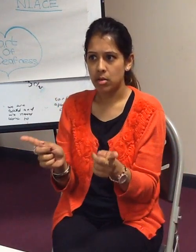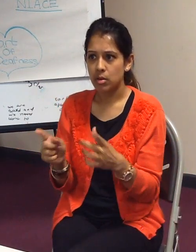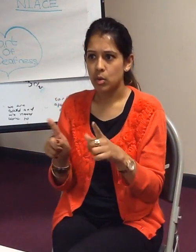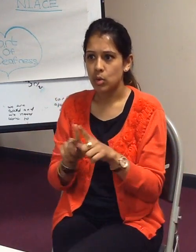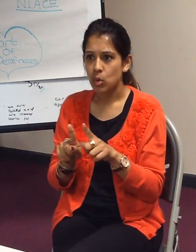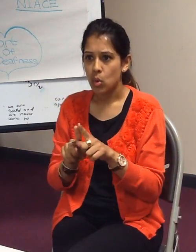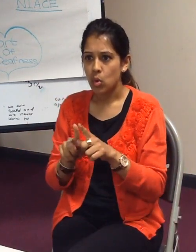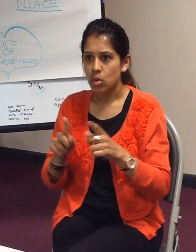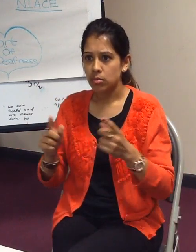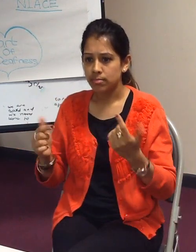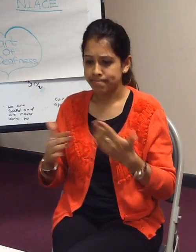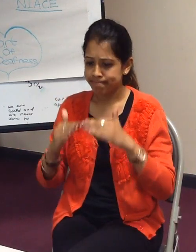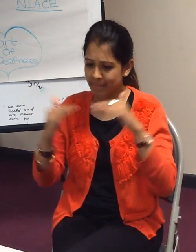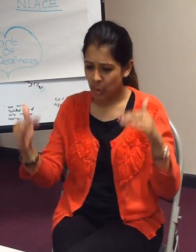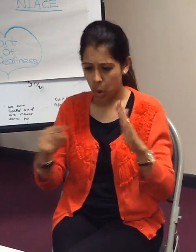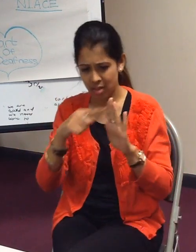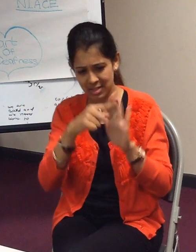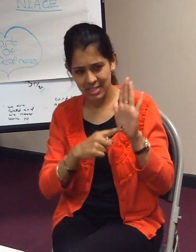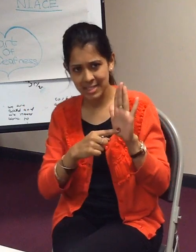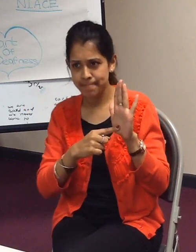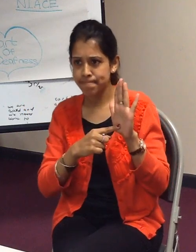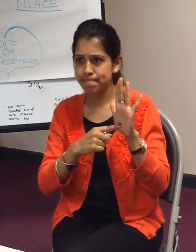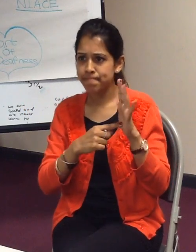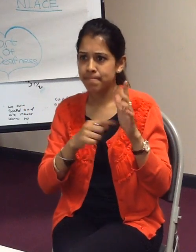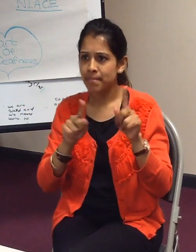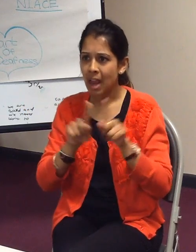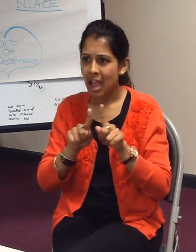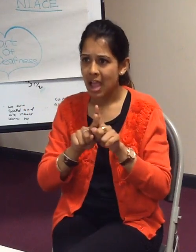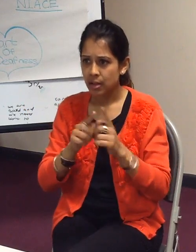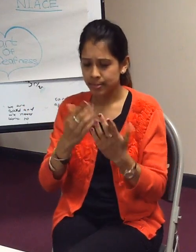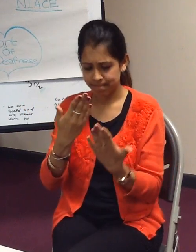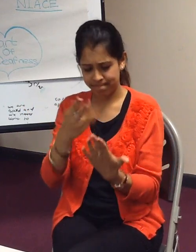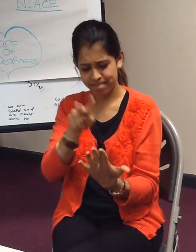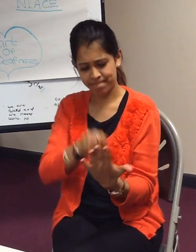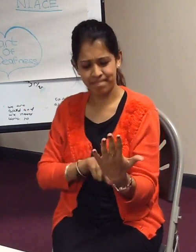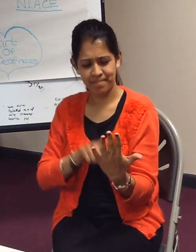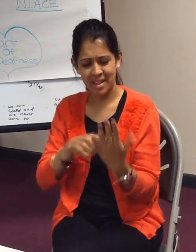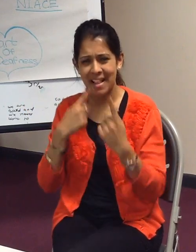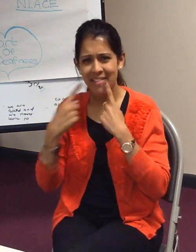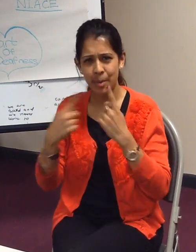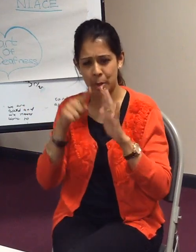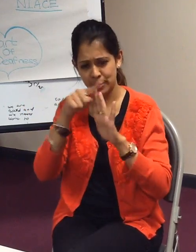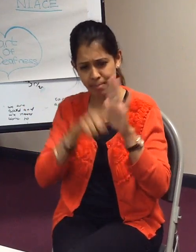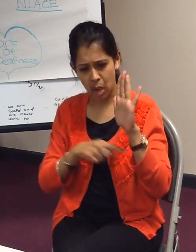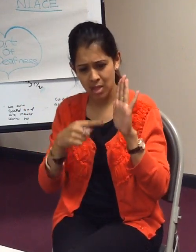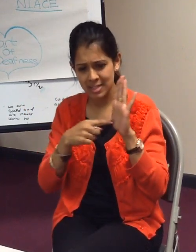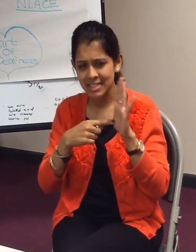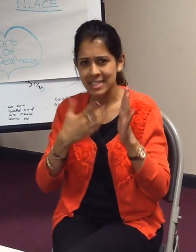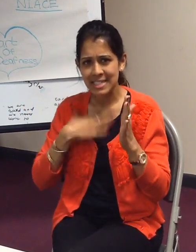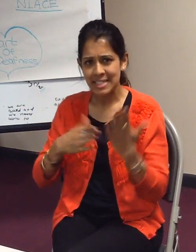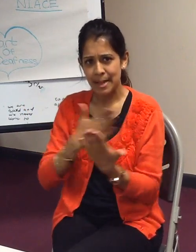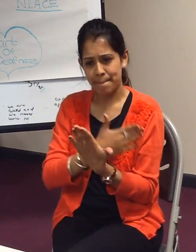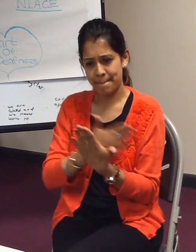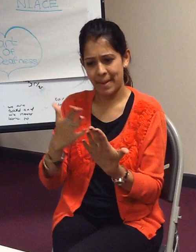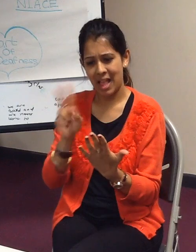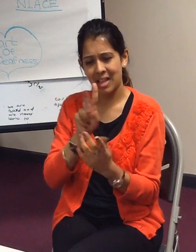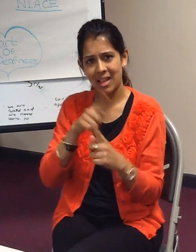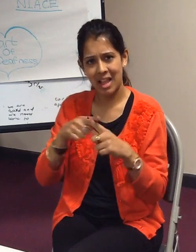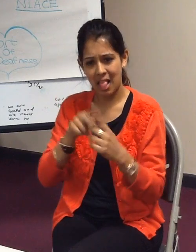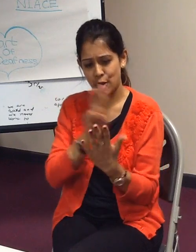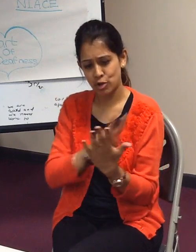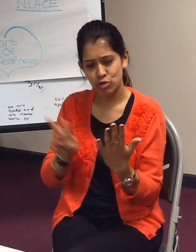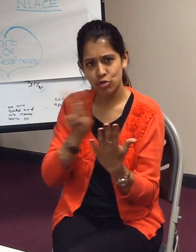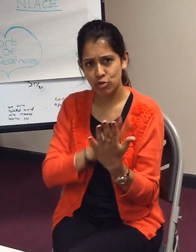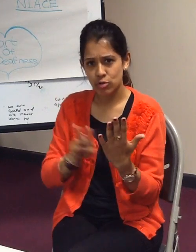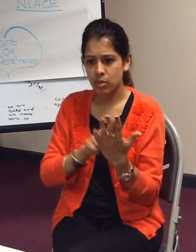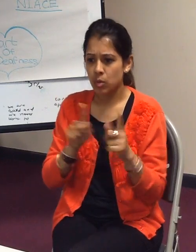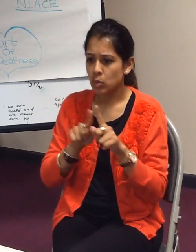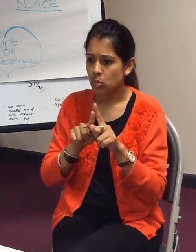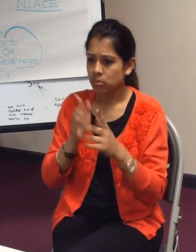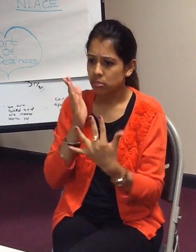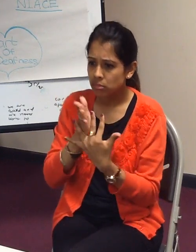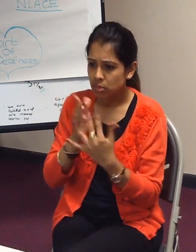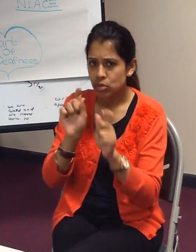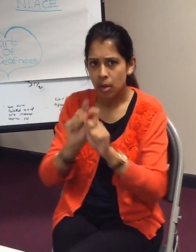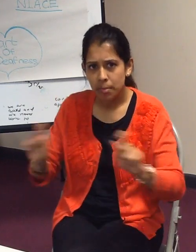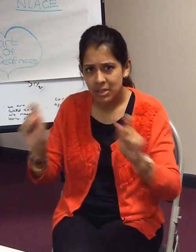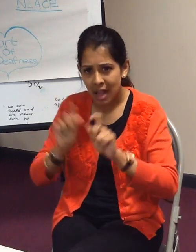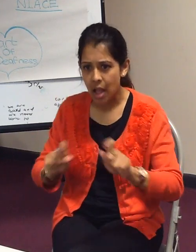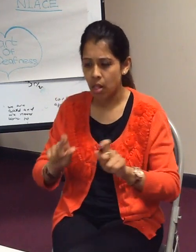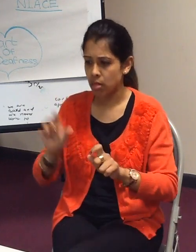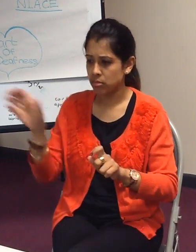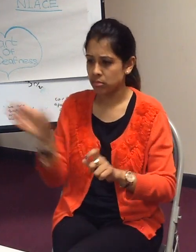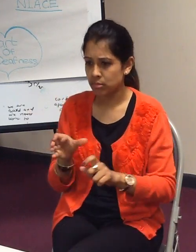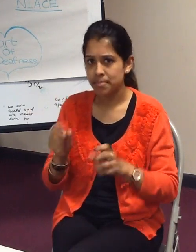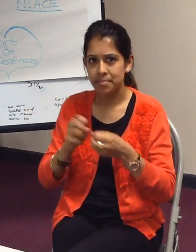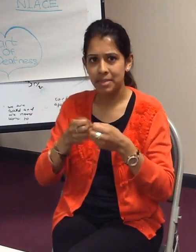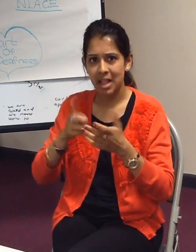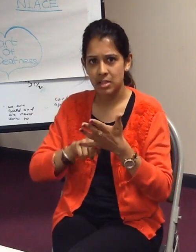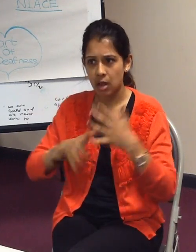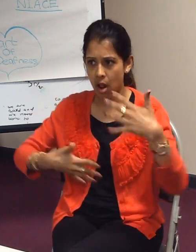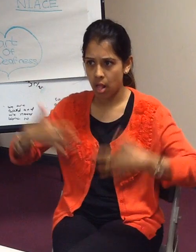Information in a number of formats including BSL and using subtitles and plain English,